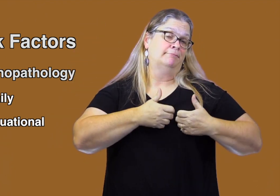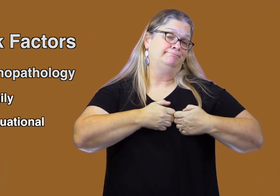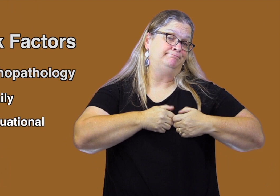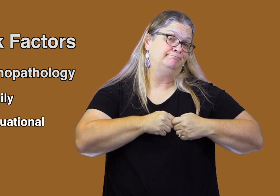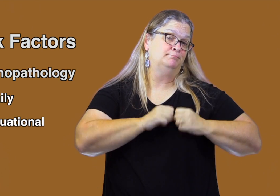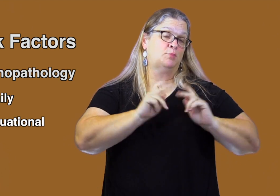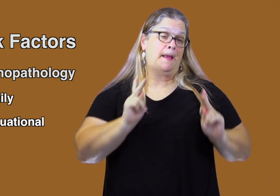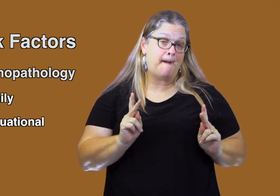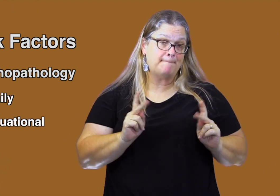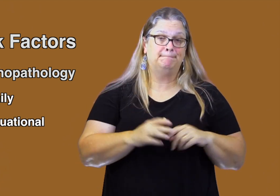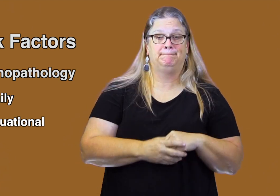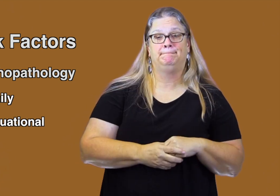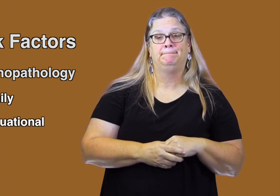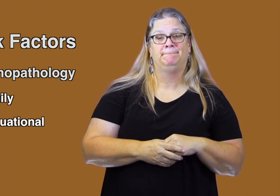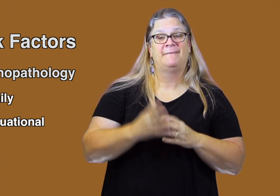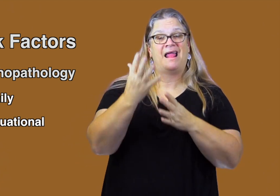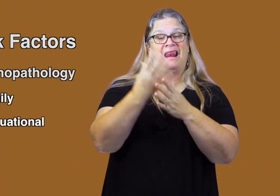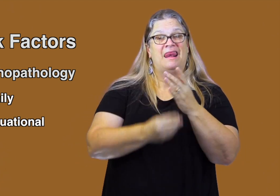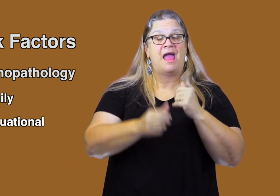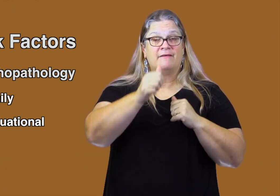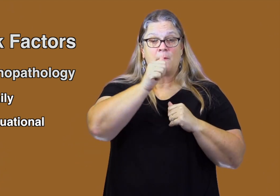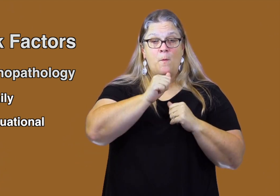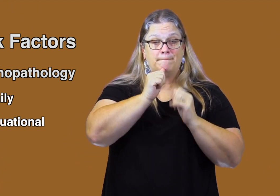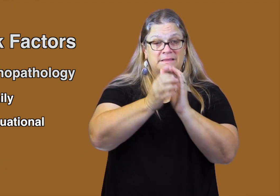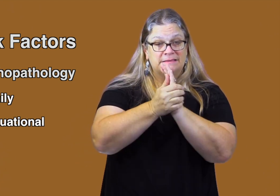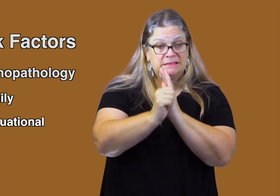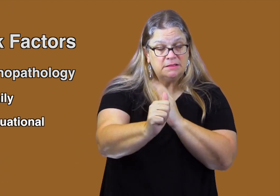Also bullying, breakup with a romantic partner,